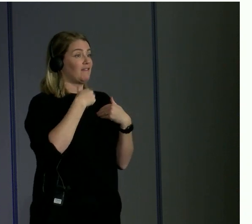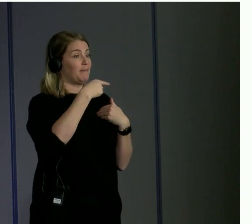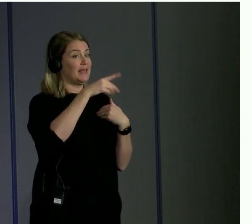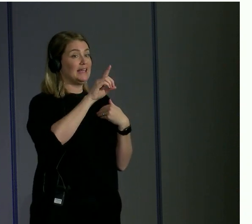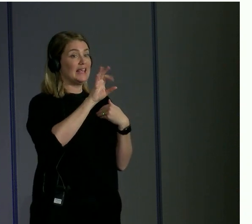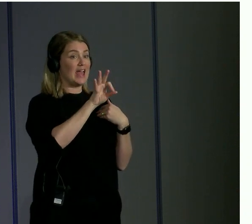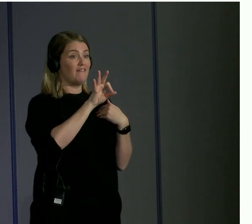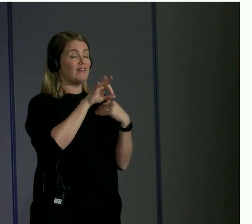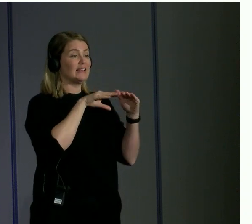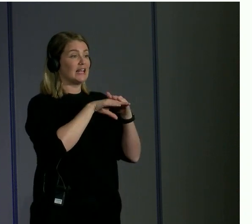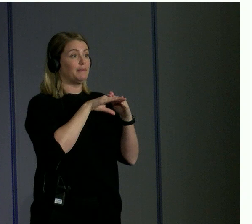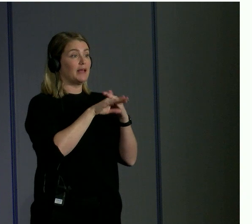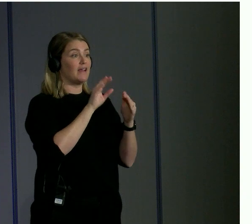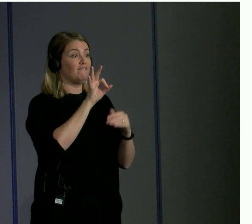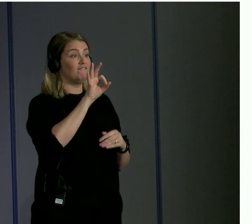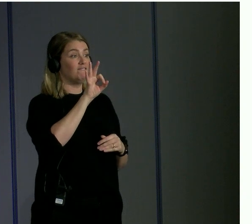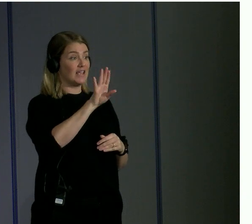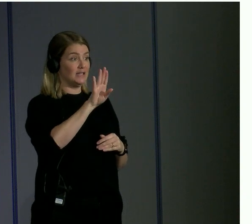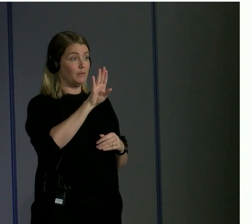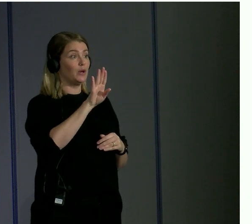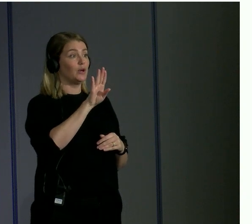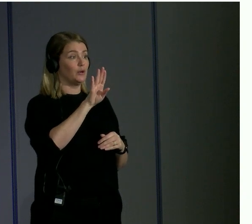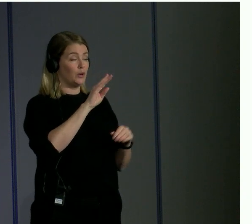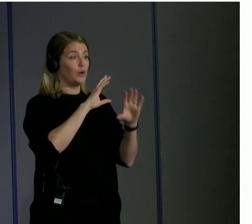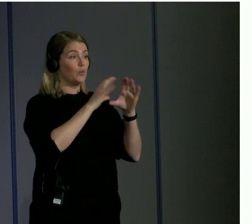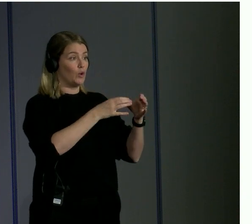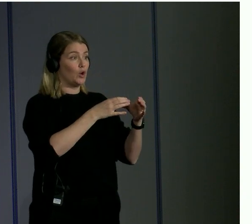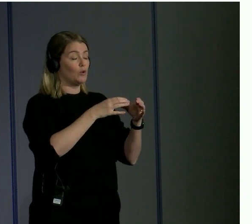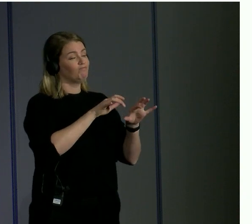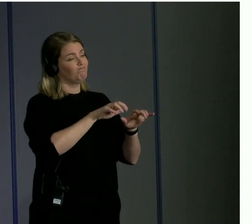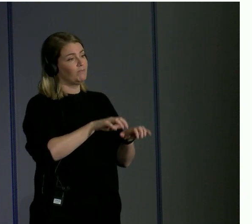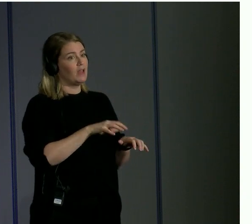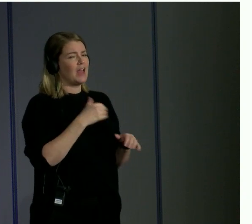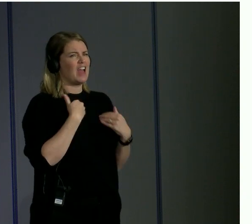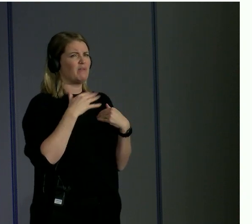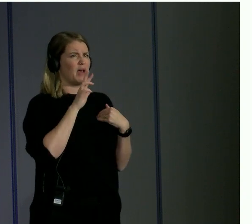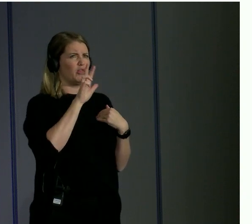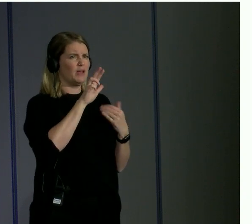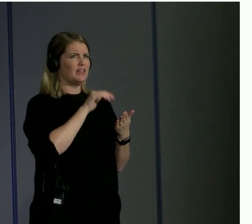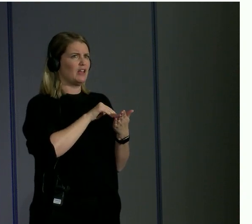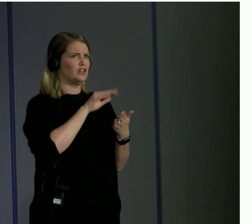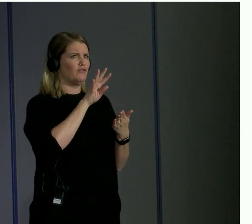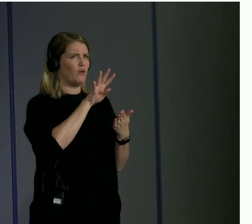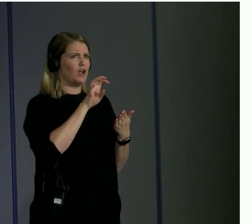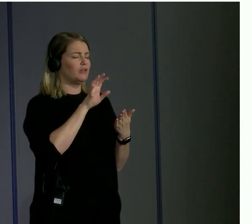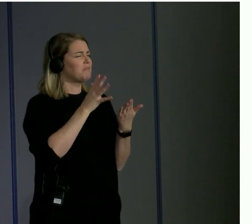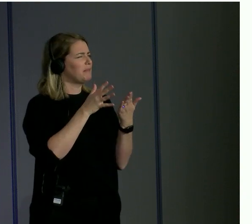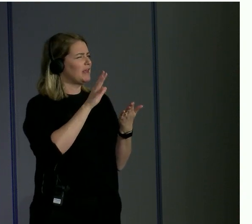Facebook group that you can get to. And we have about 3400 member, maybe 3200 member in